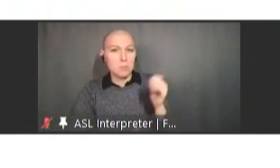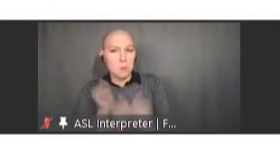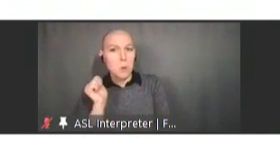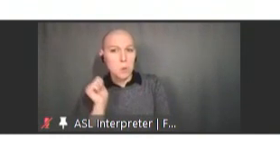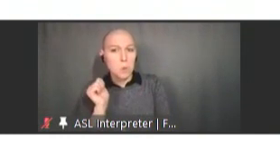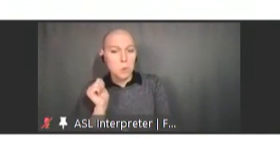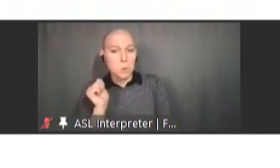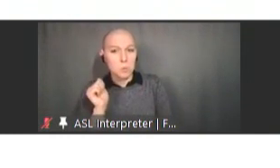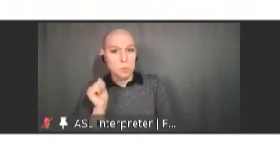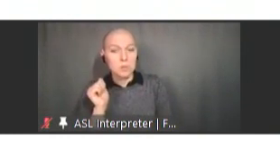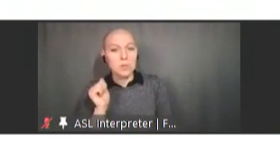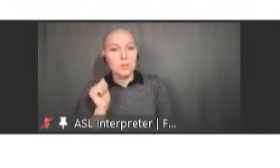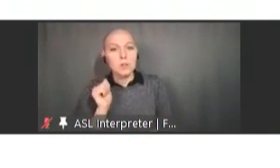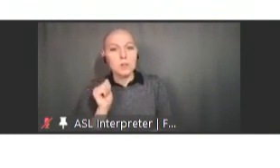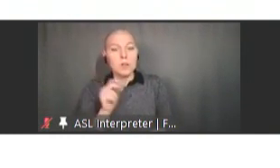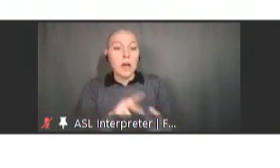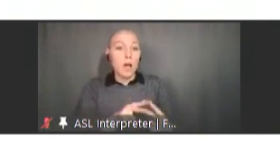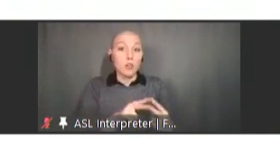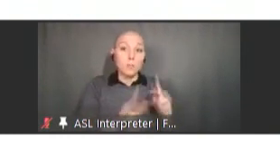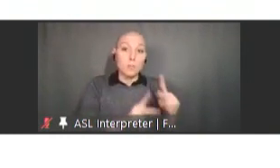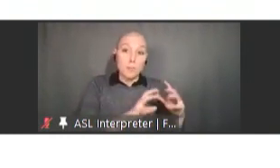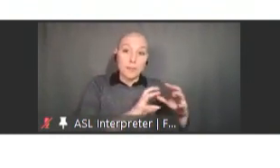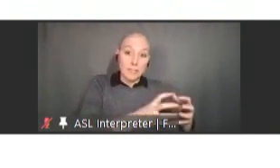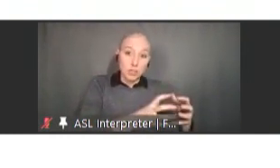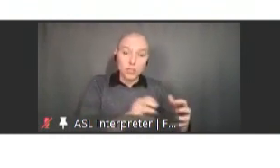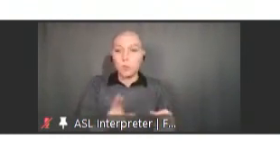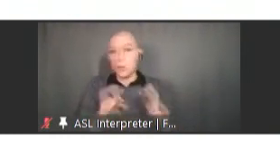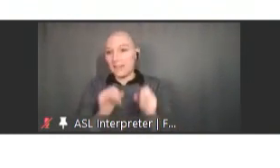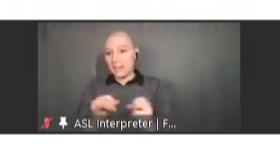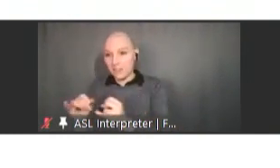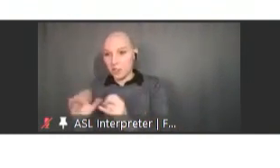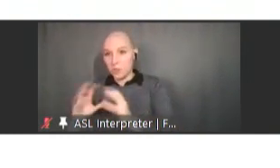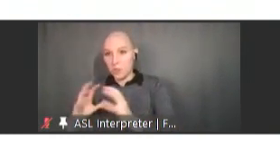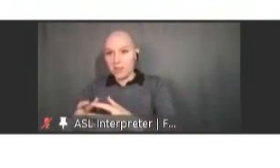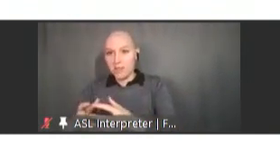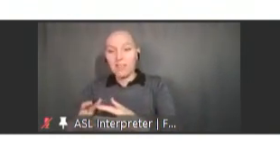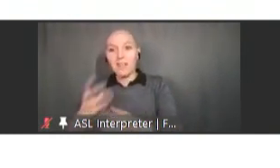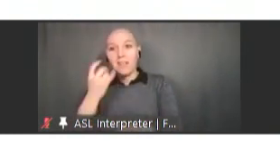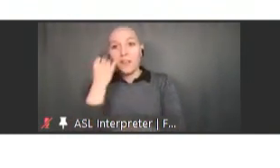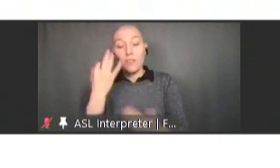basis or individual basis, if you had a correlate for an ancestral variant, to what degree?